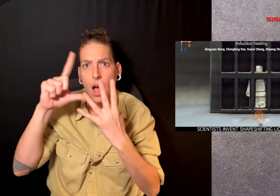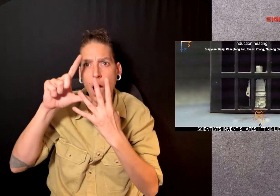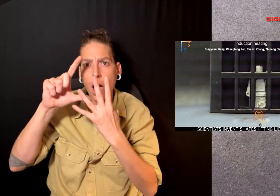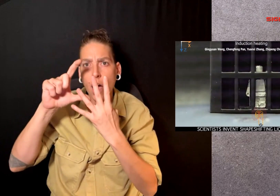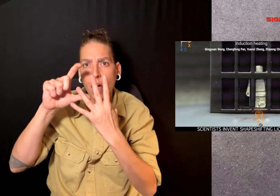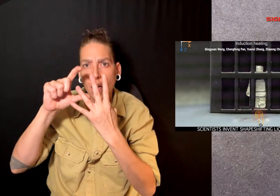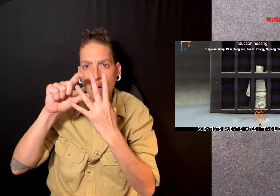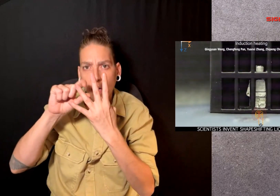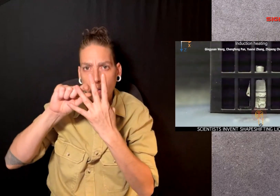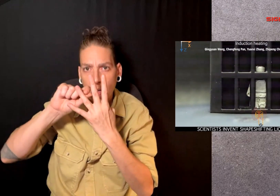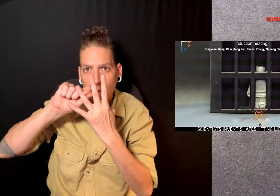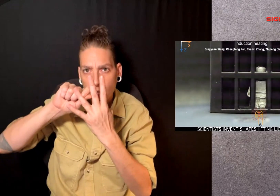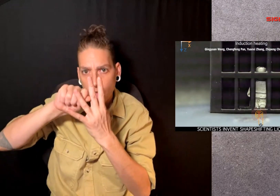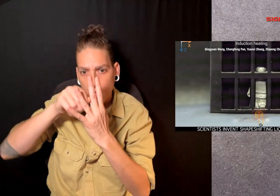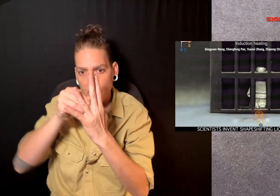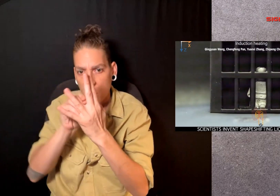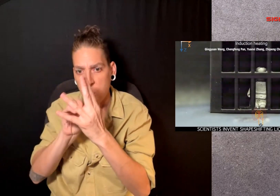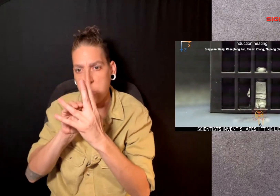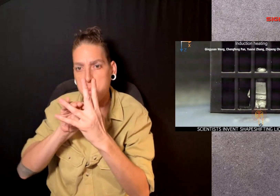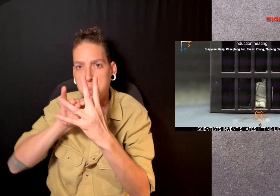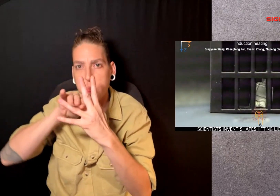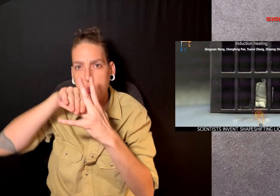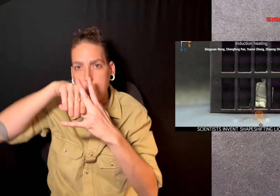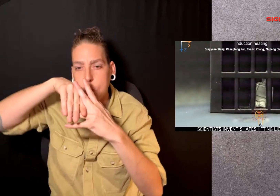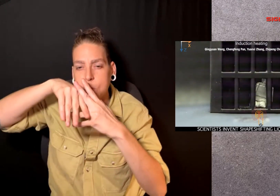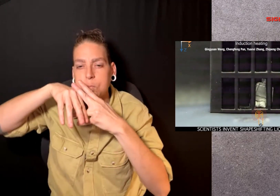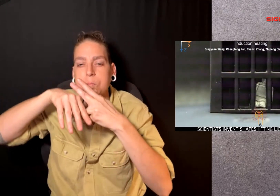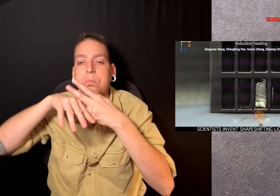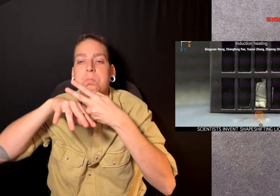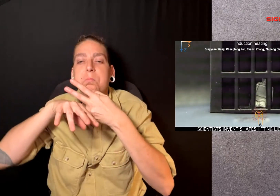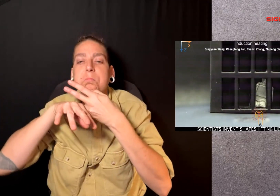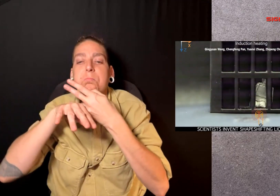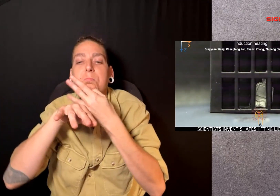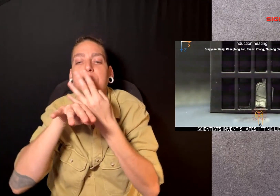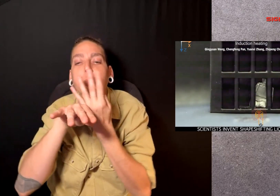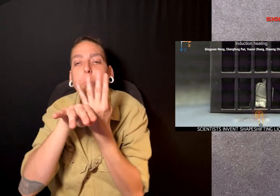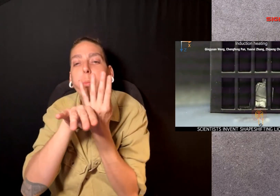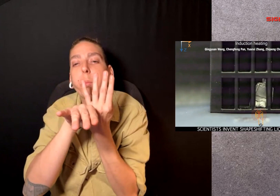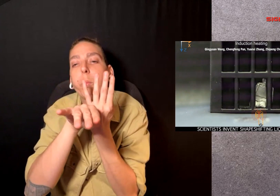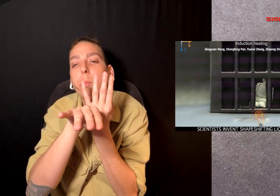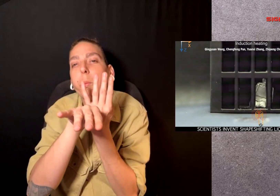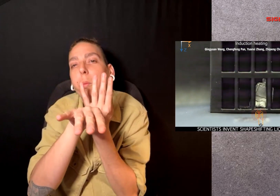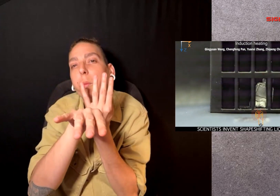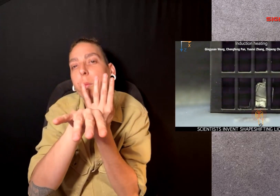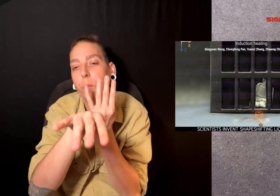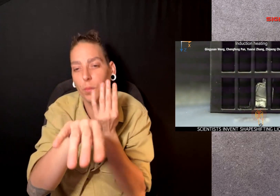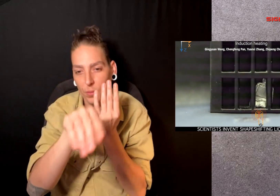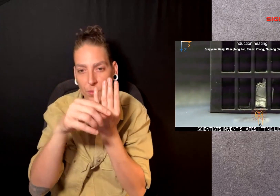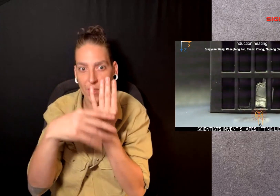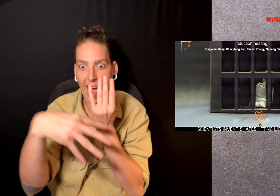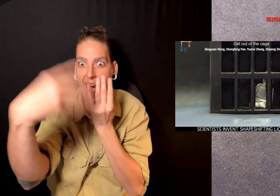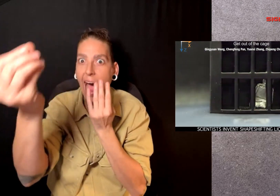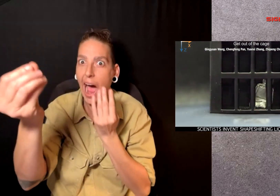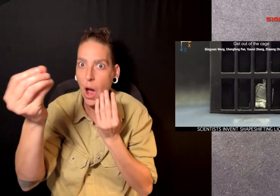but then it slowly melts to the ground and oozes through the bars to get out